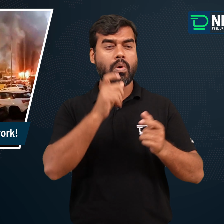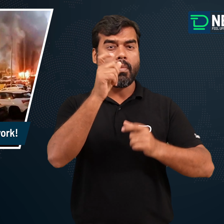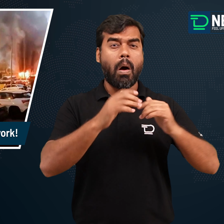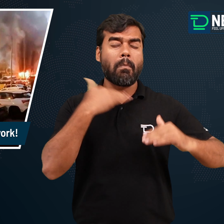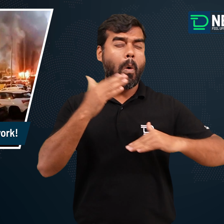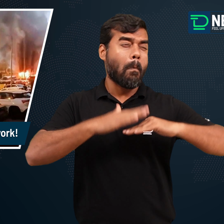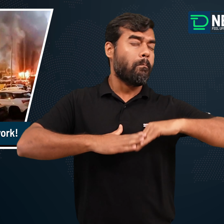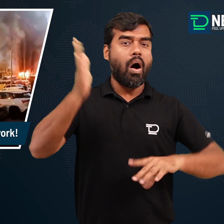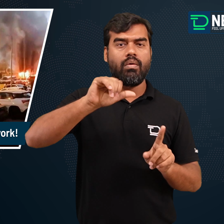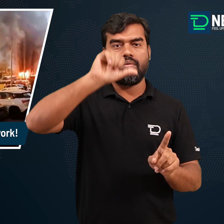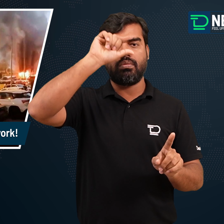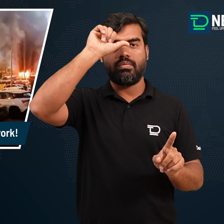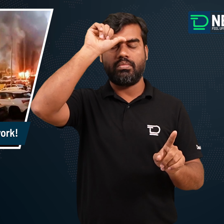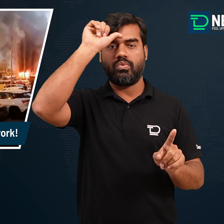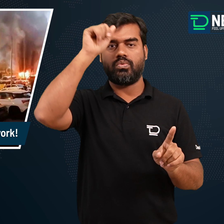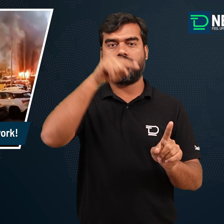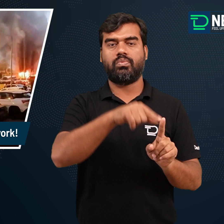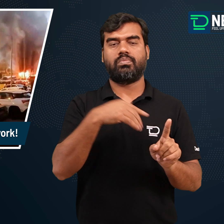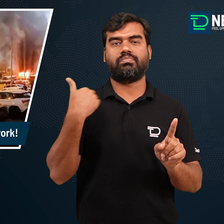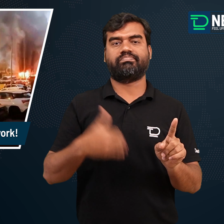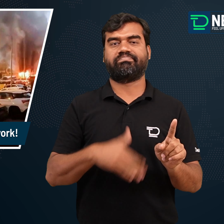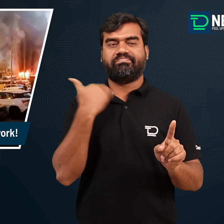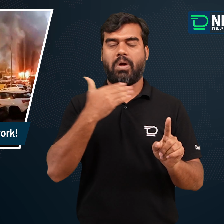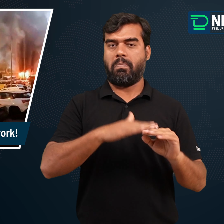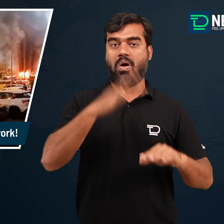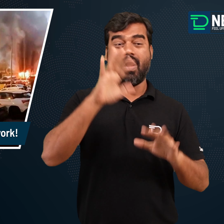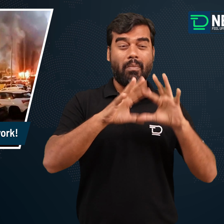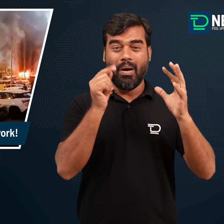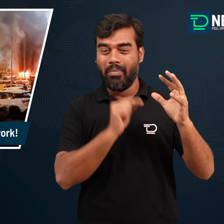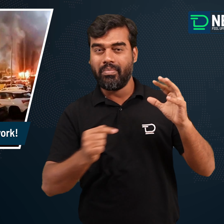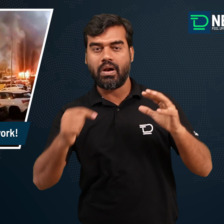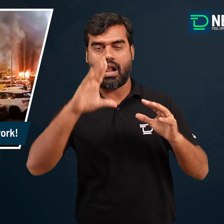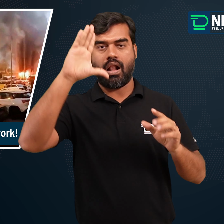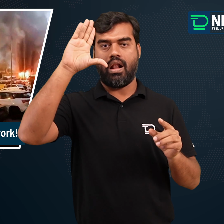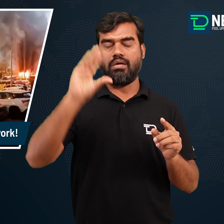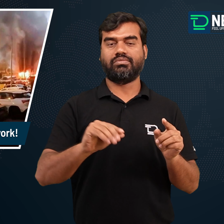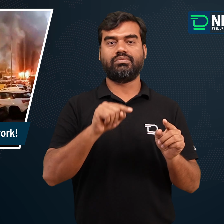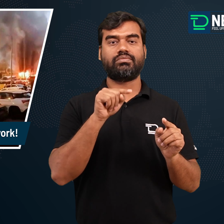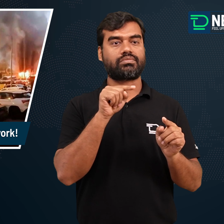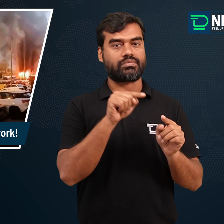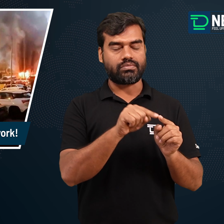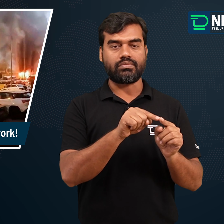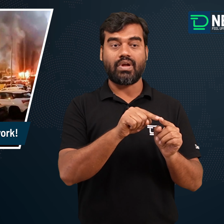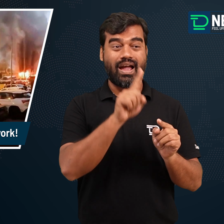Most of them are Indians, and few from different countries.